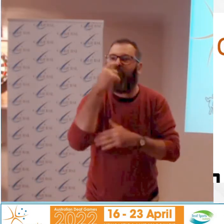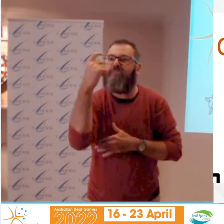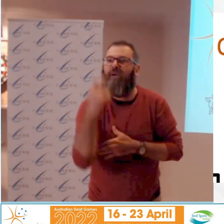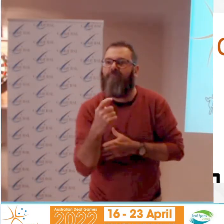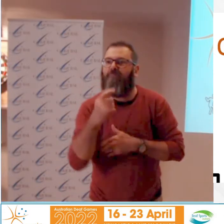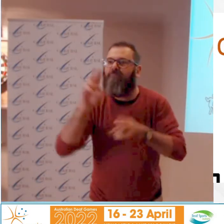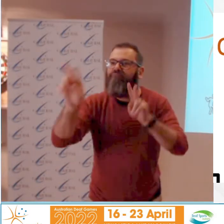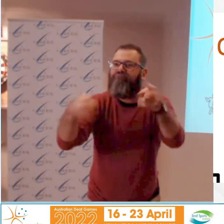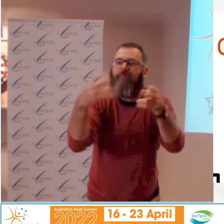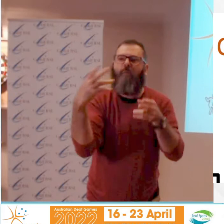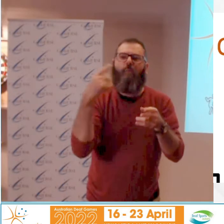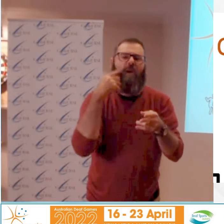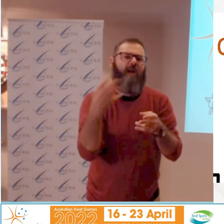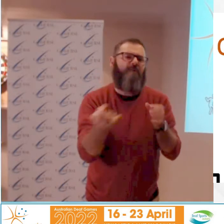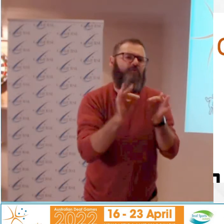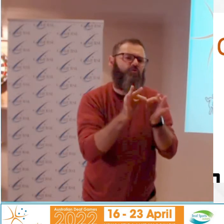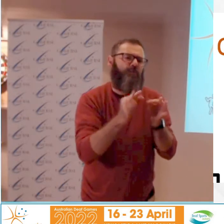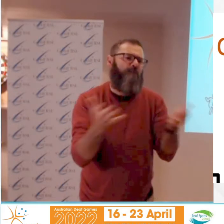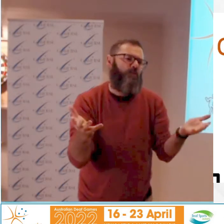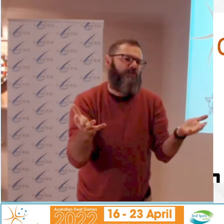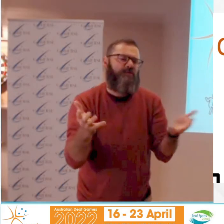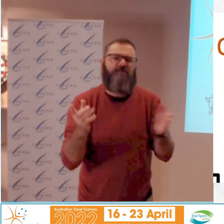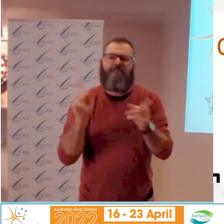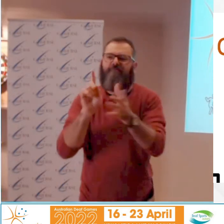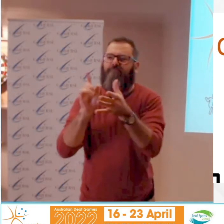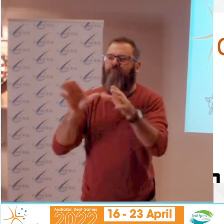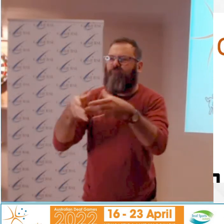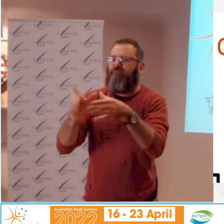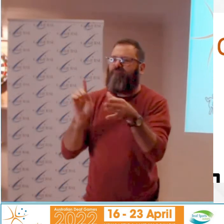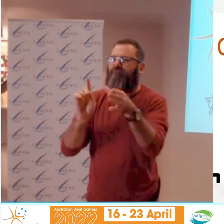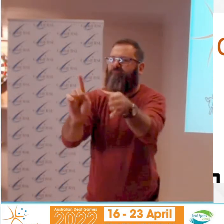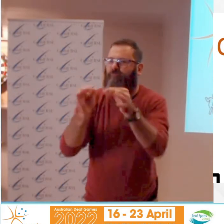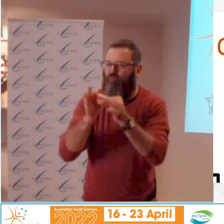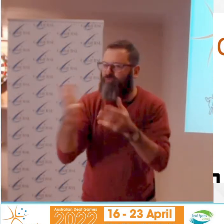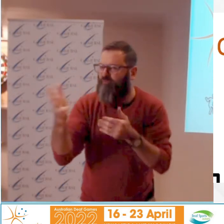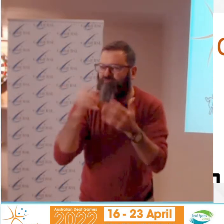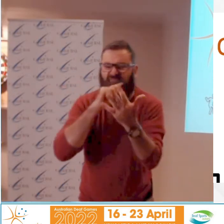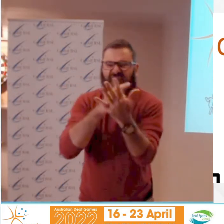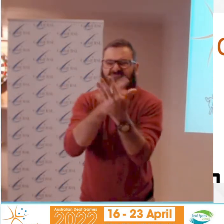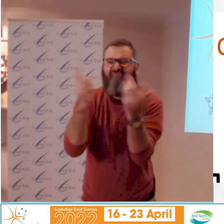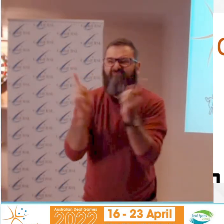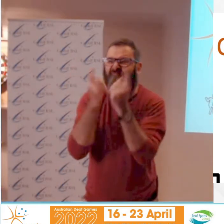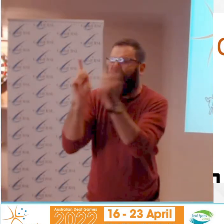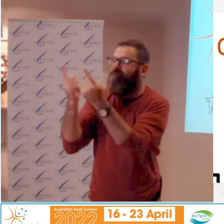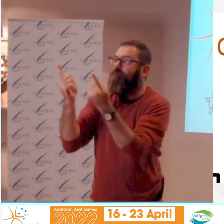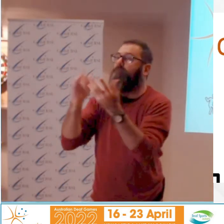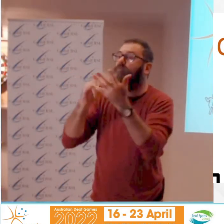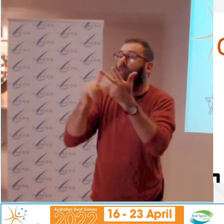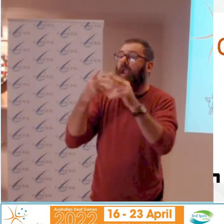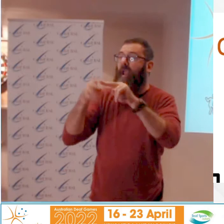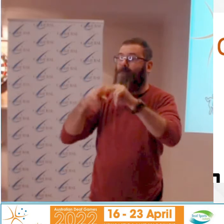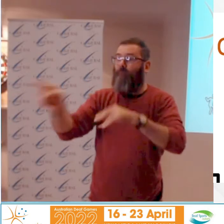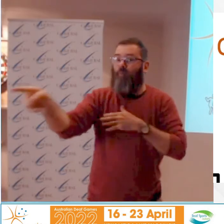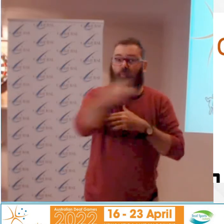um we could also organize tours of art galleries or museums and they'll obviously have interpreters